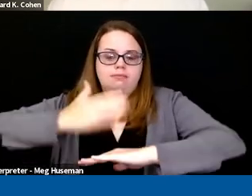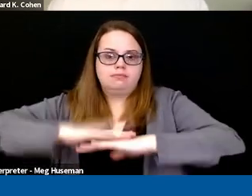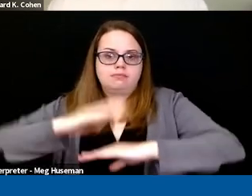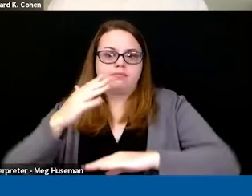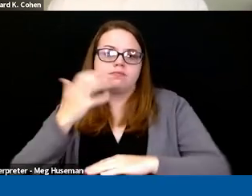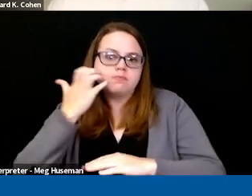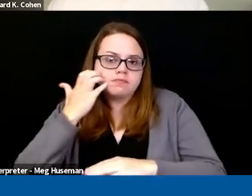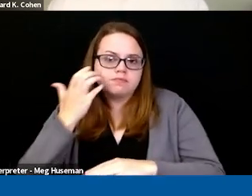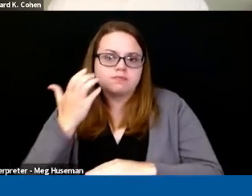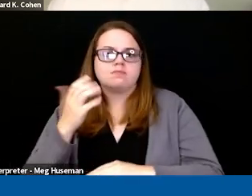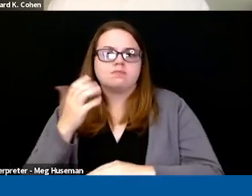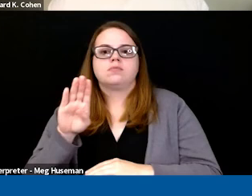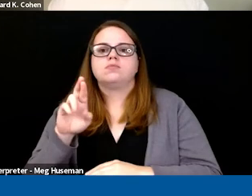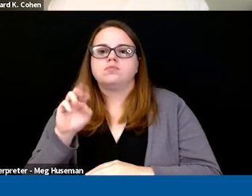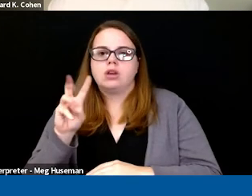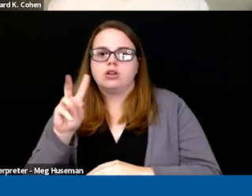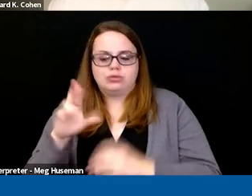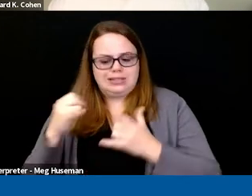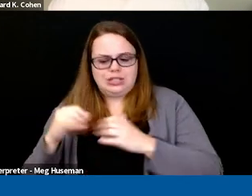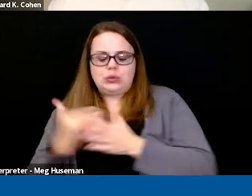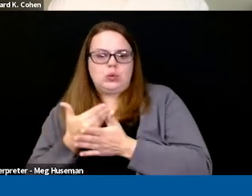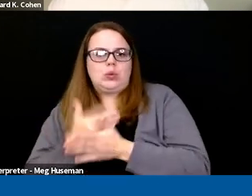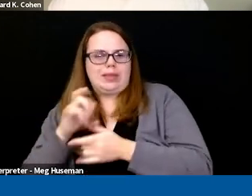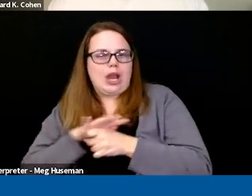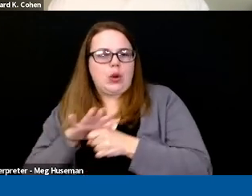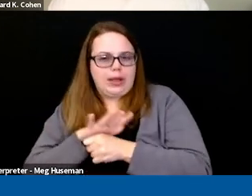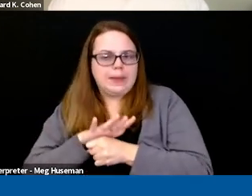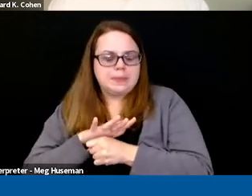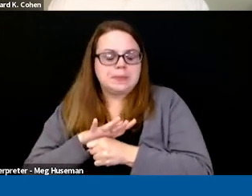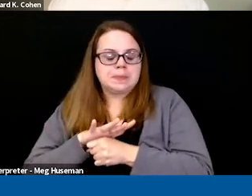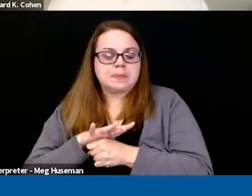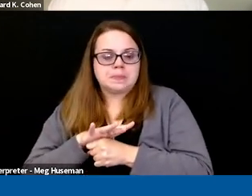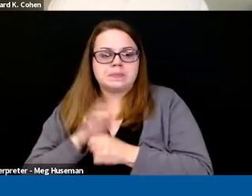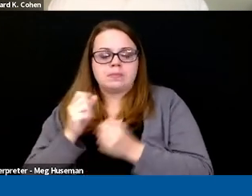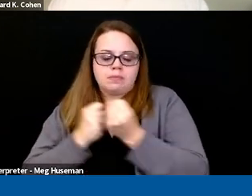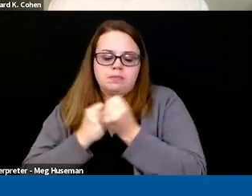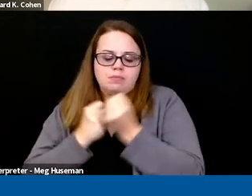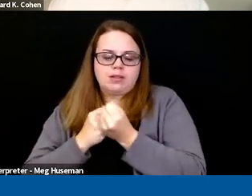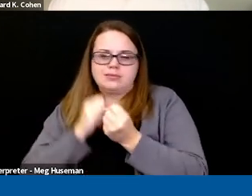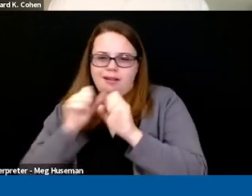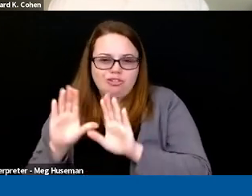again, we're still relatively new in that area, so the support isn't gonna be as great. But